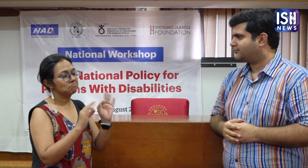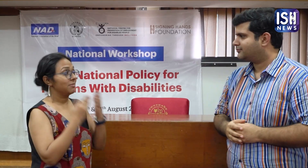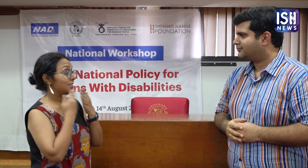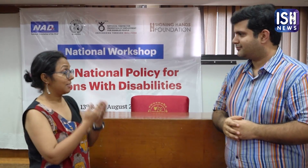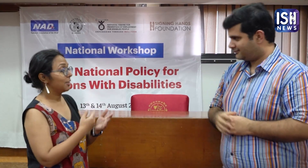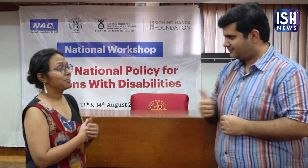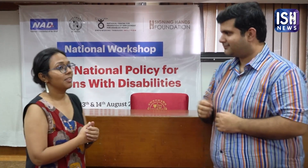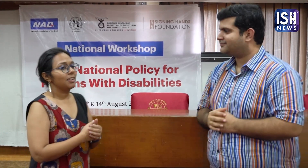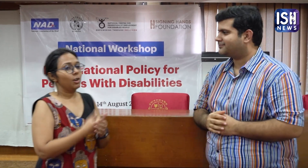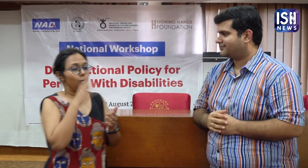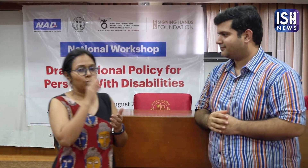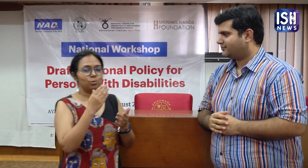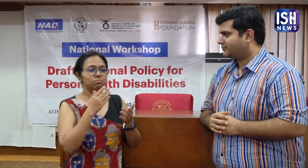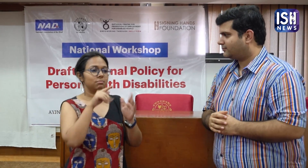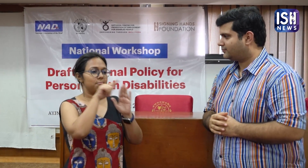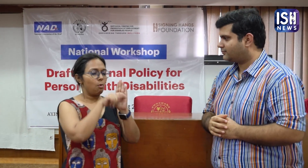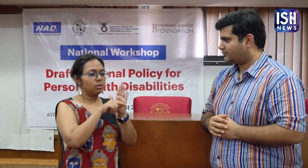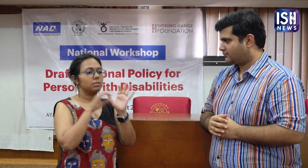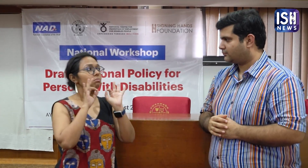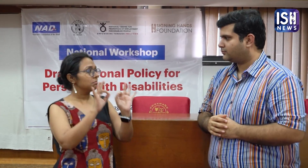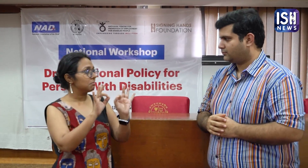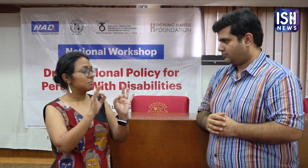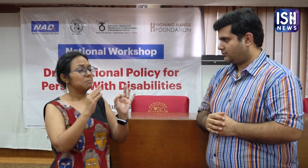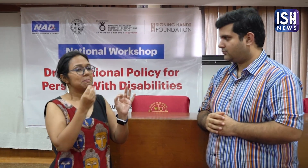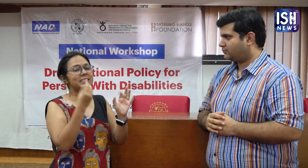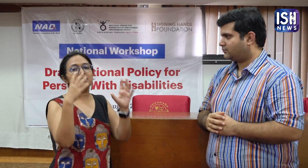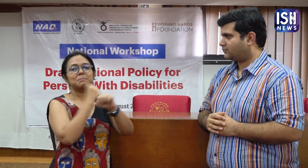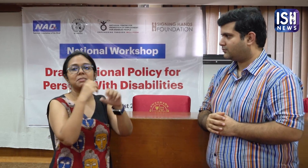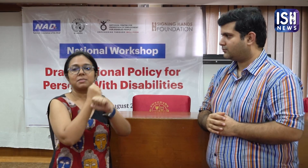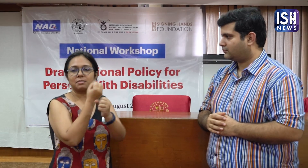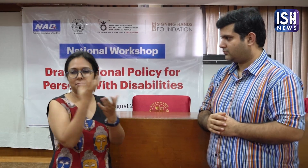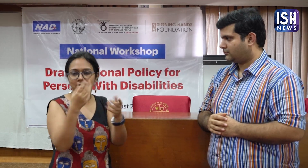Thank you. The policy is good but it has missed on many things.